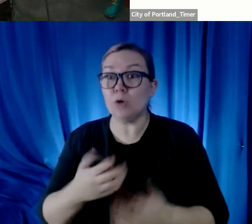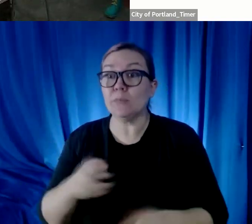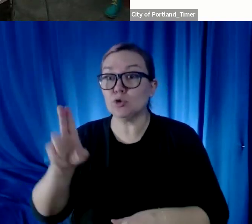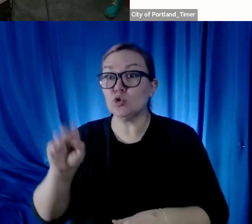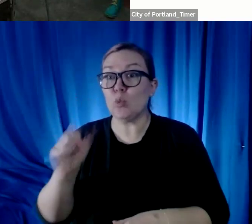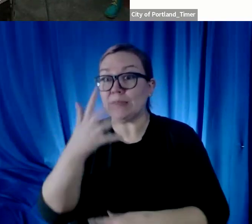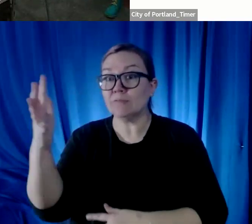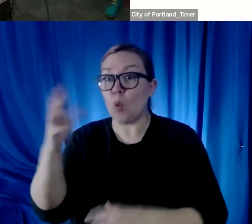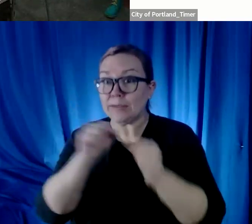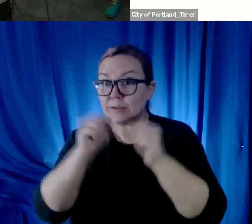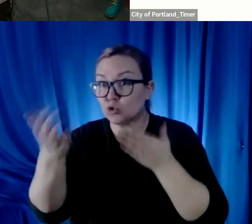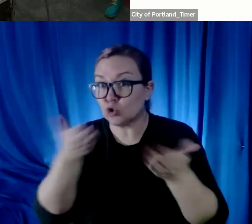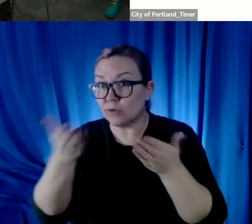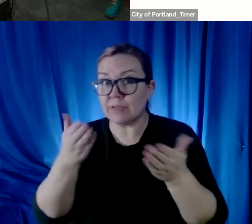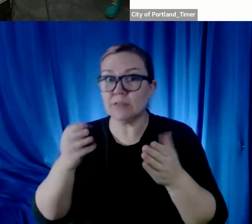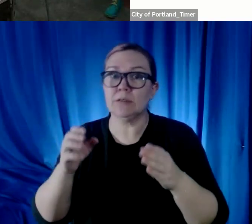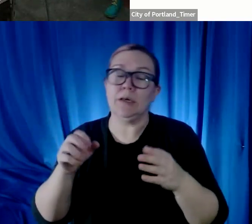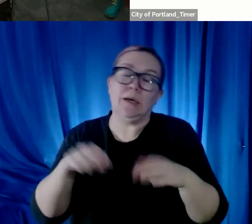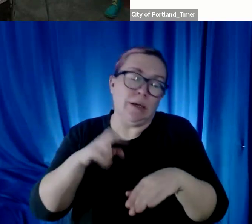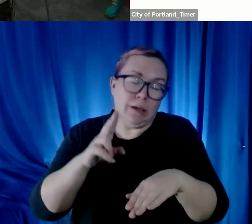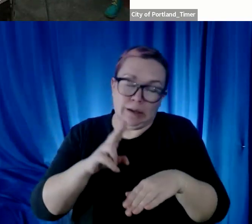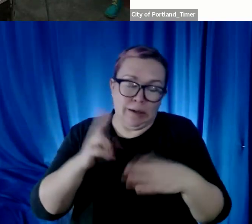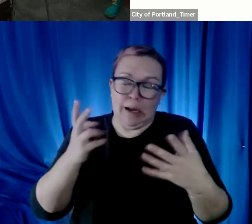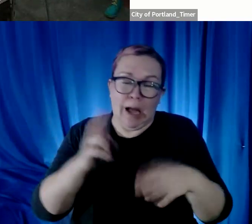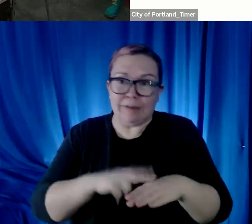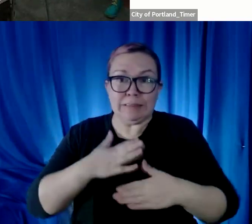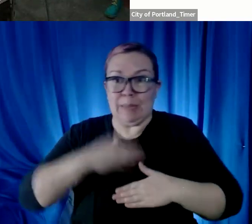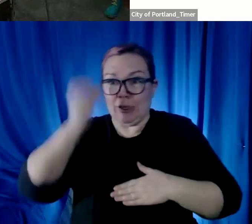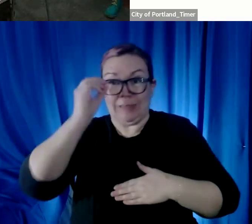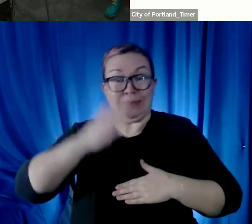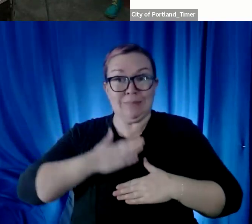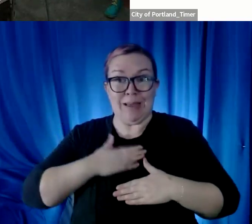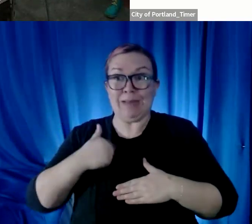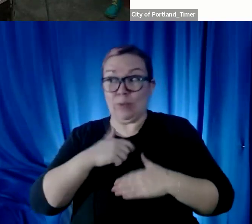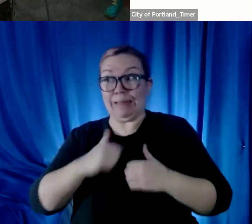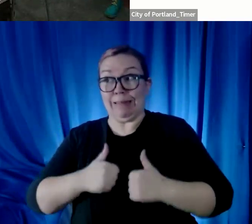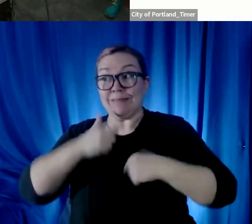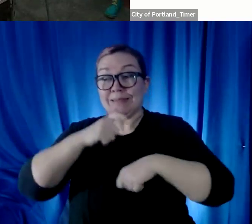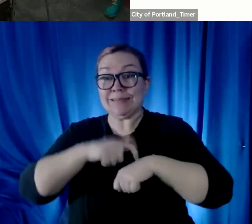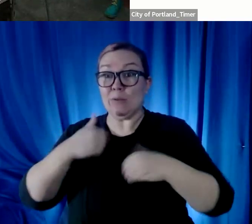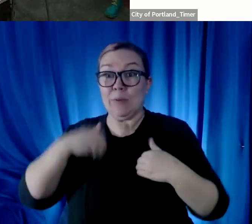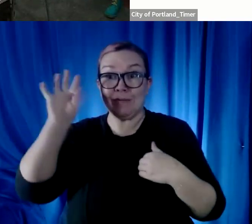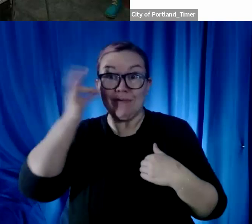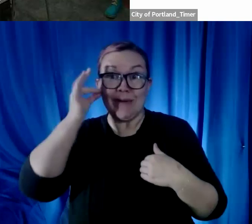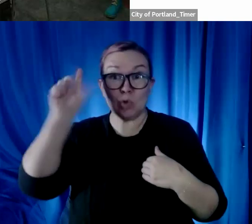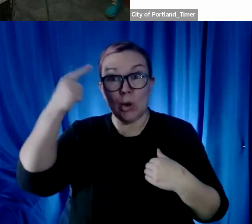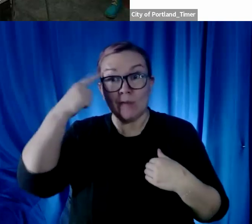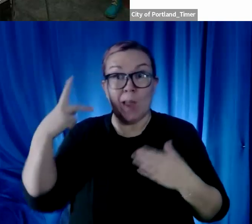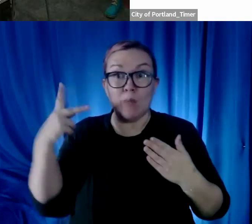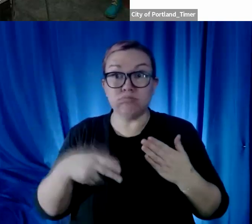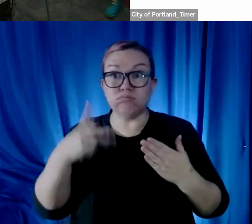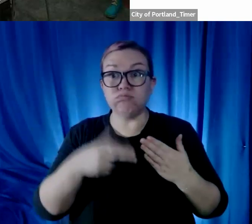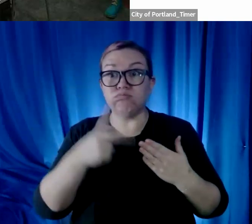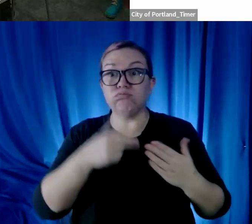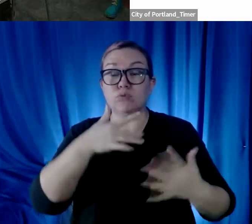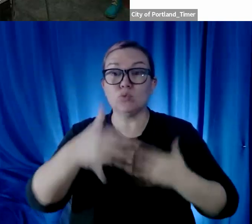Obviously opinions my own opinions We live in an age of austerity. We have a federal government that is slashing social services en masse.